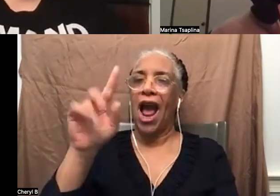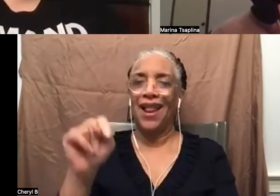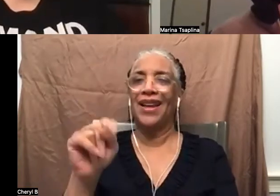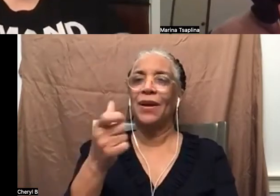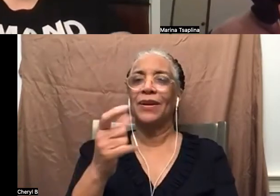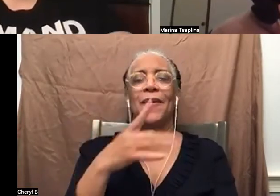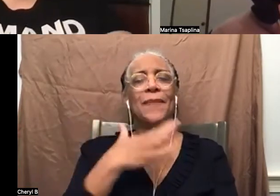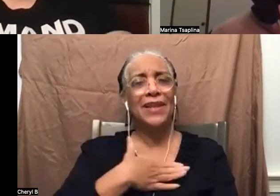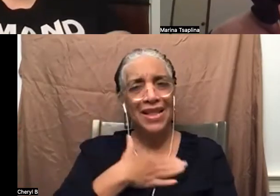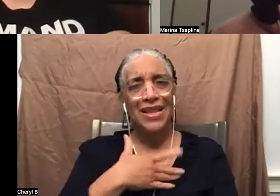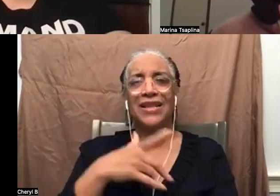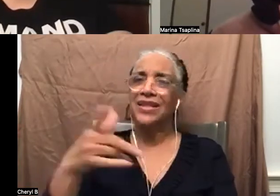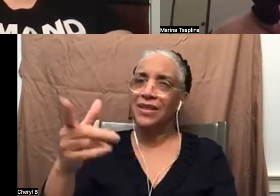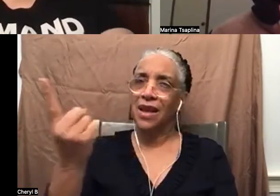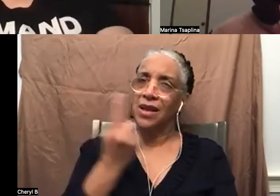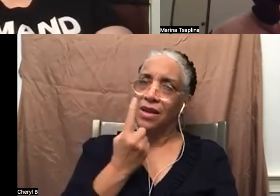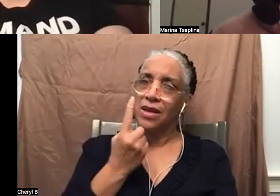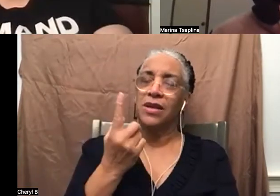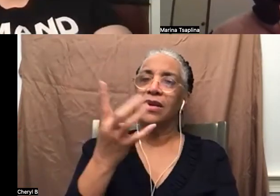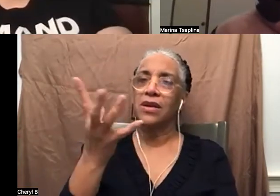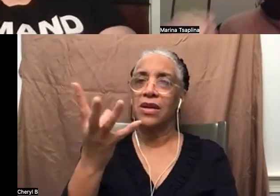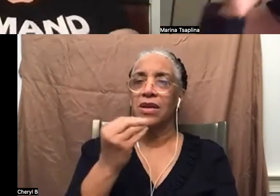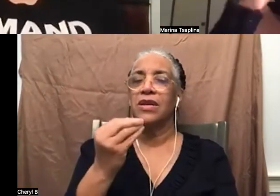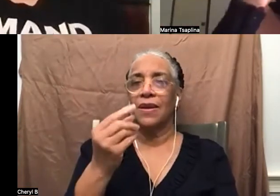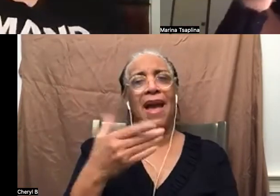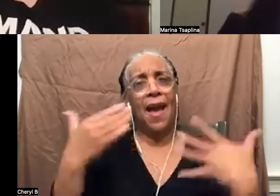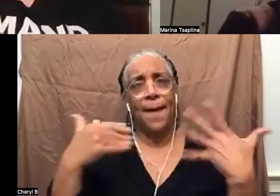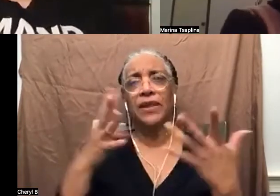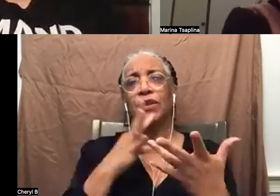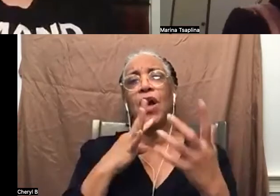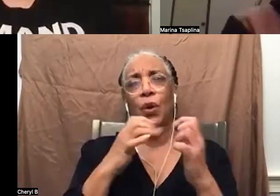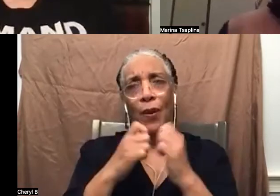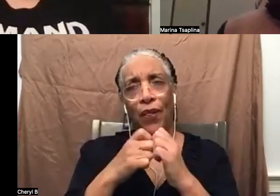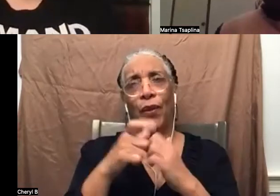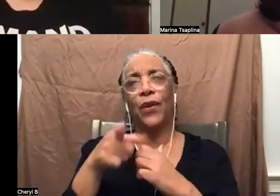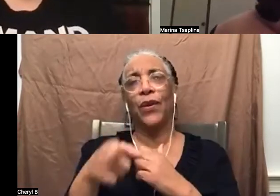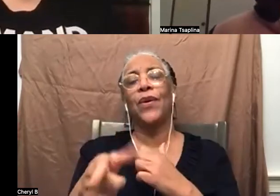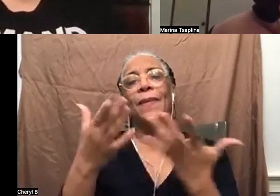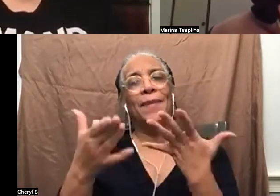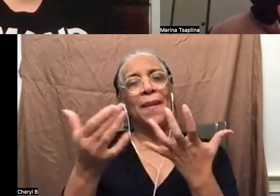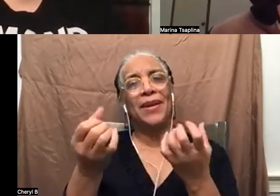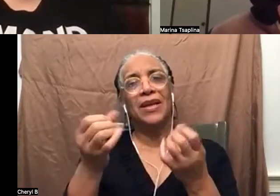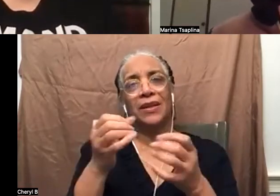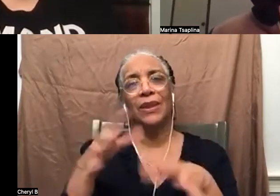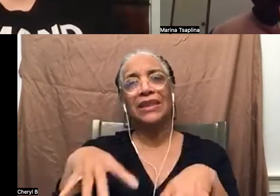happy to talk to you as much as I can. It may take me a while to get back to you but I am here